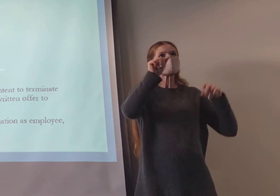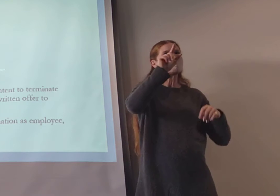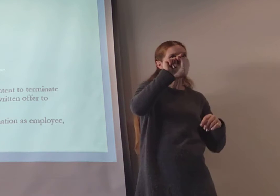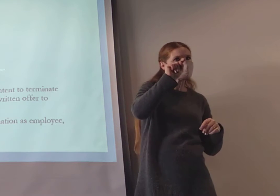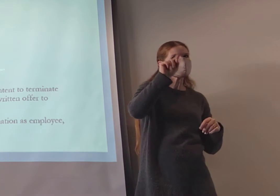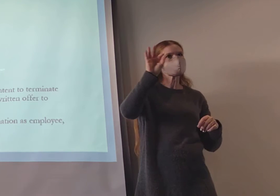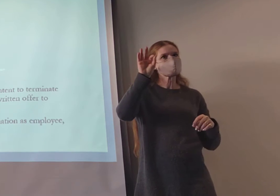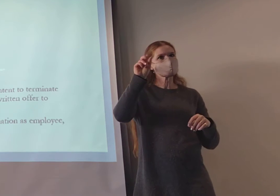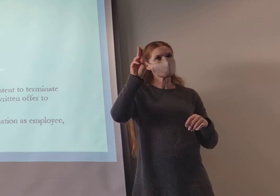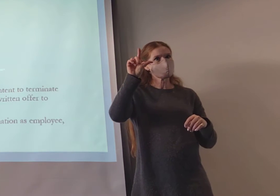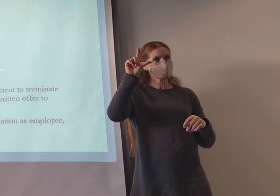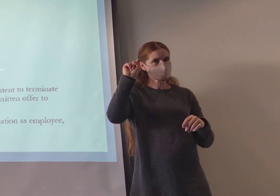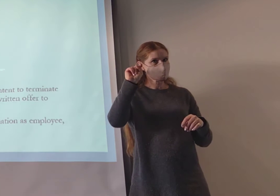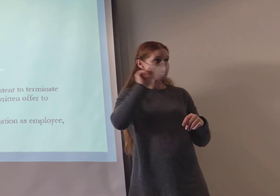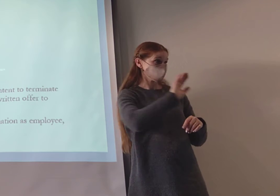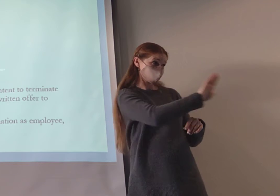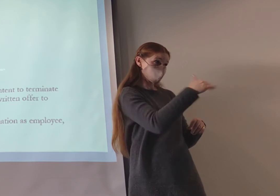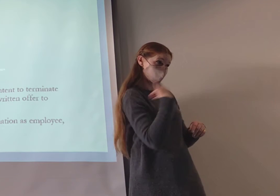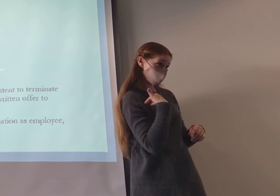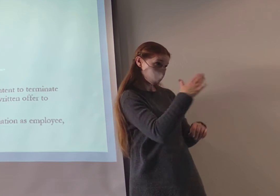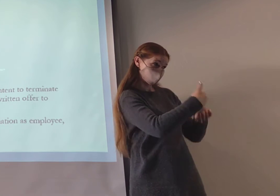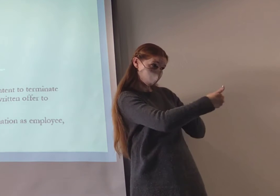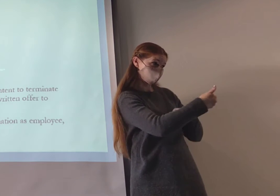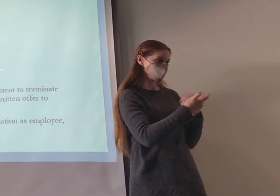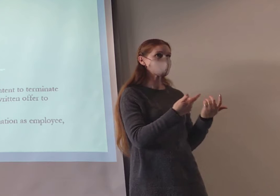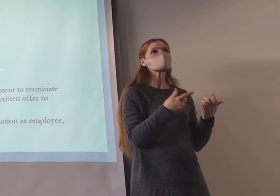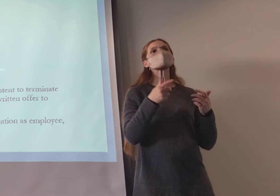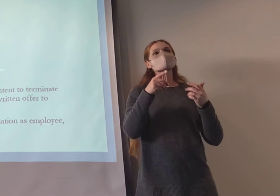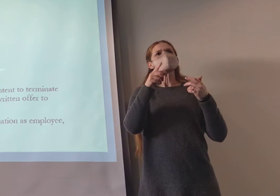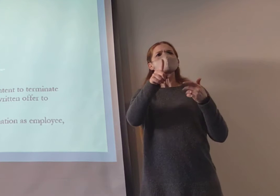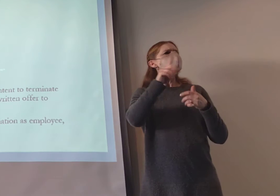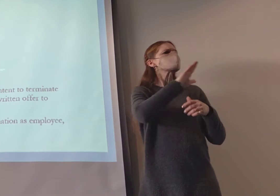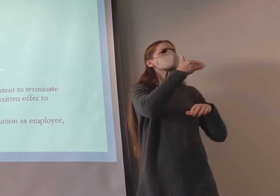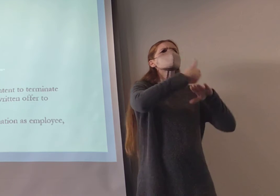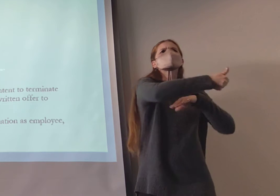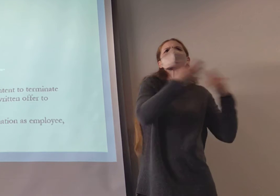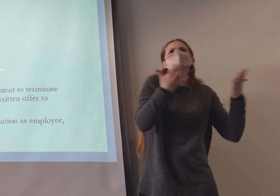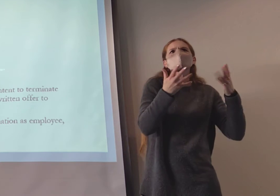that's required, these are their choices, and only these choices.